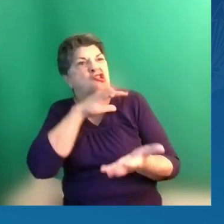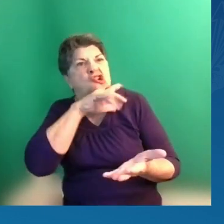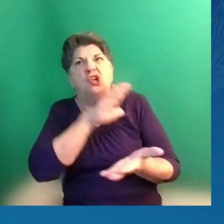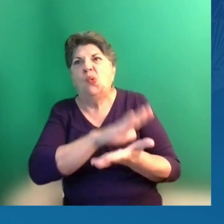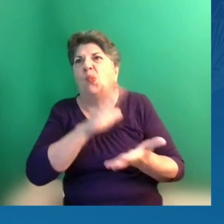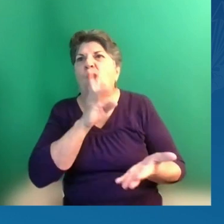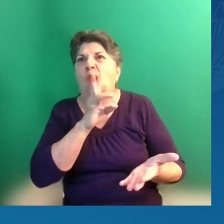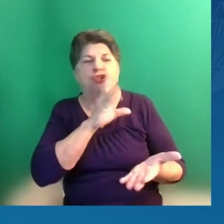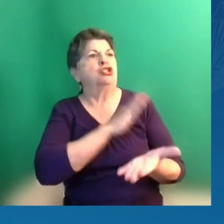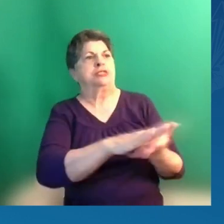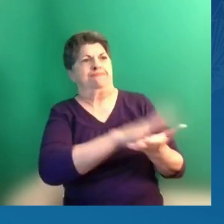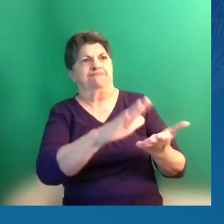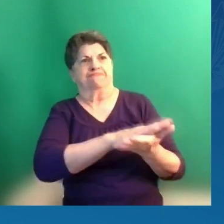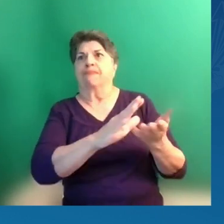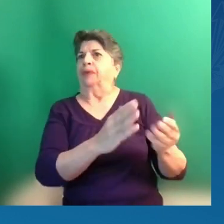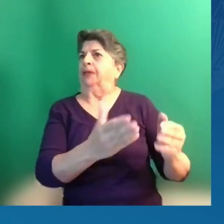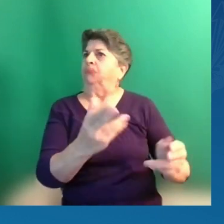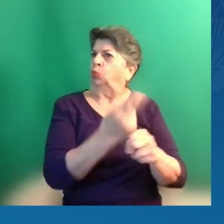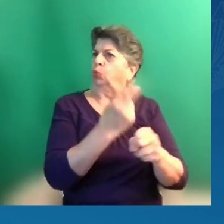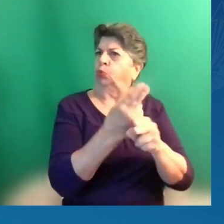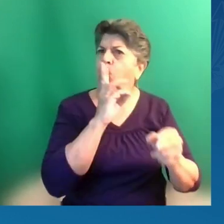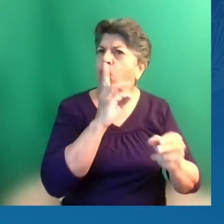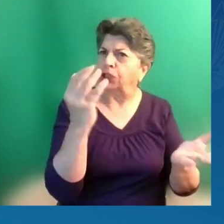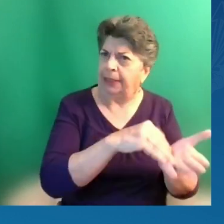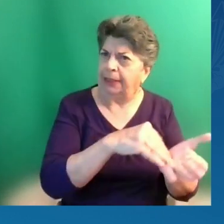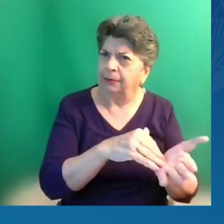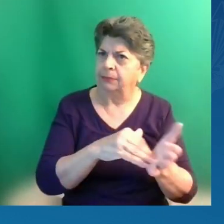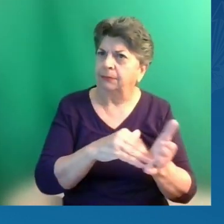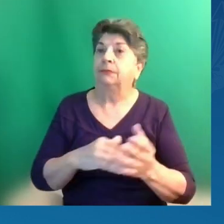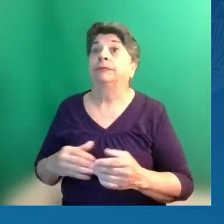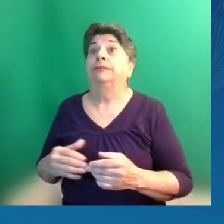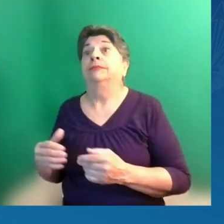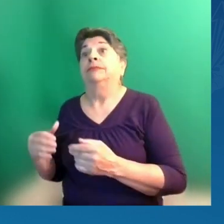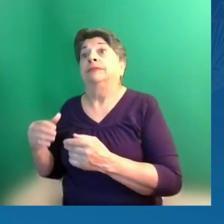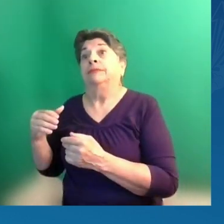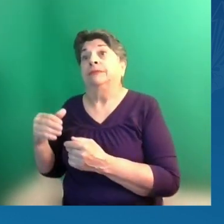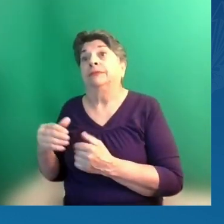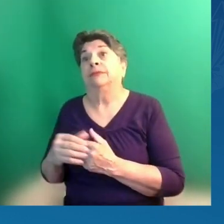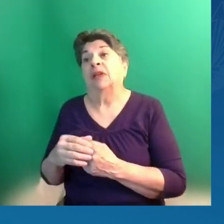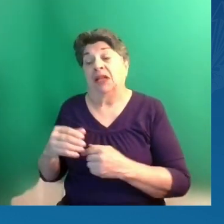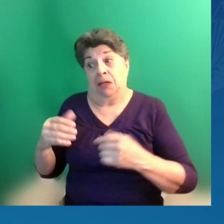This represents nearly one fifth of MCC overall investments